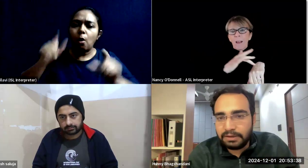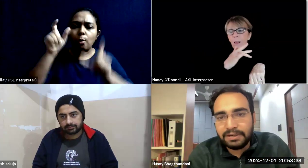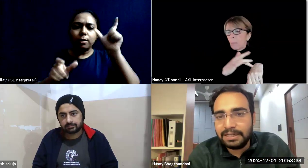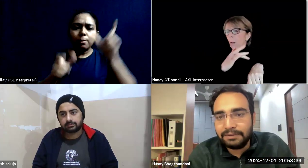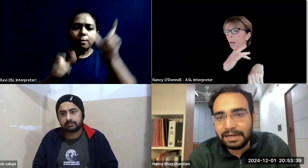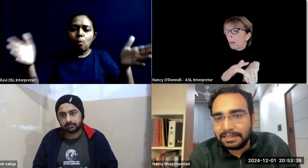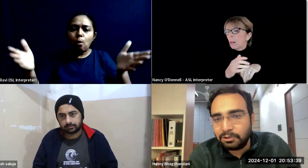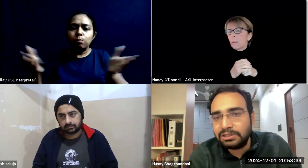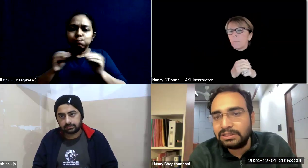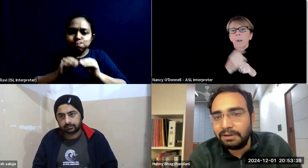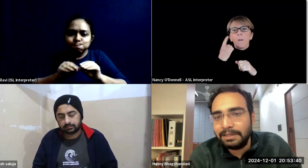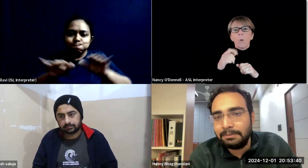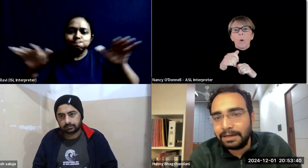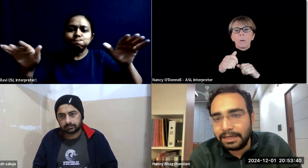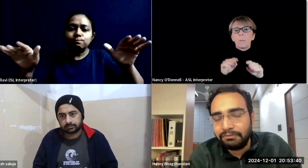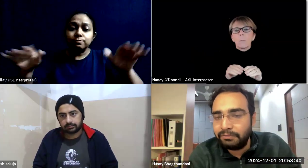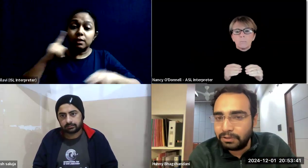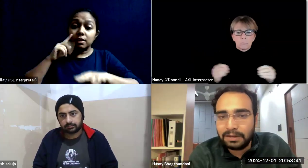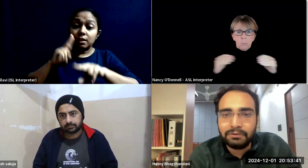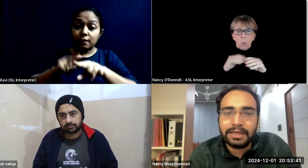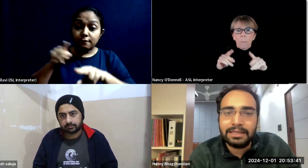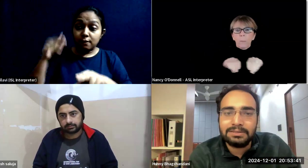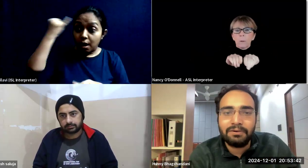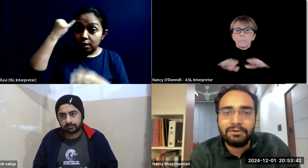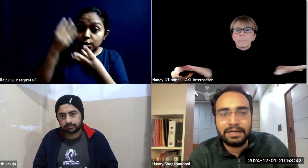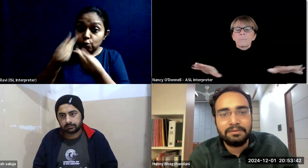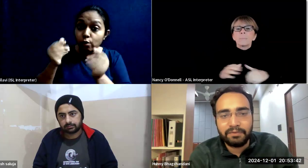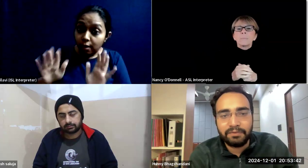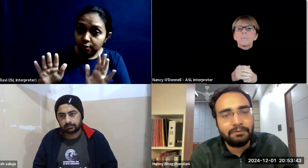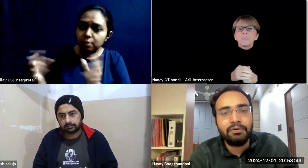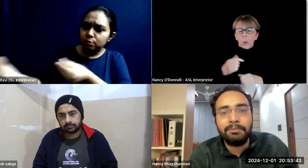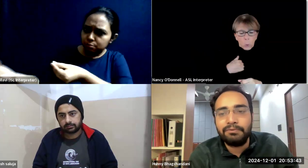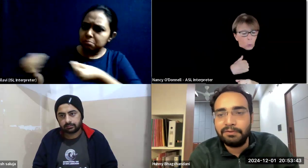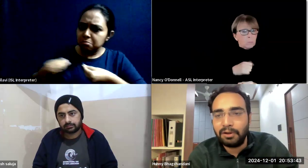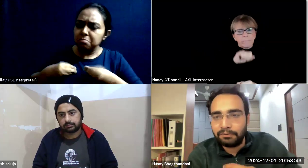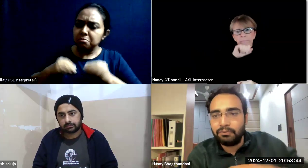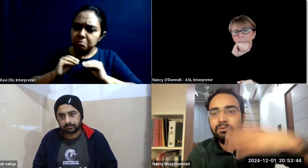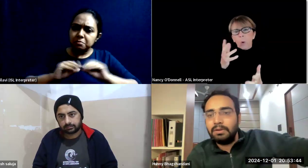So definitely if there are any solutions available in the market, we would love to take this forward and we would love to improve, we would love to